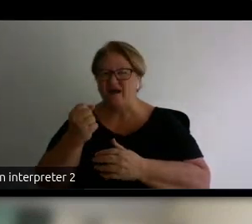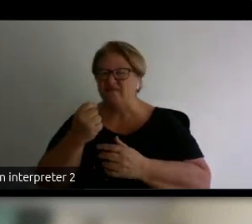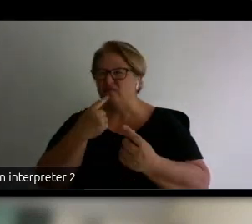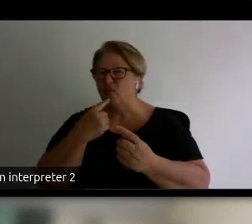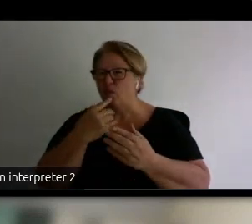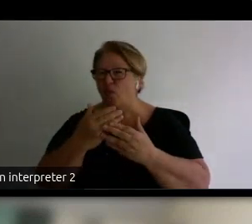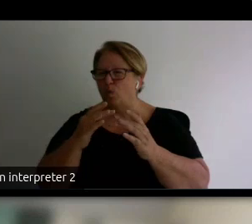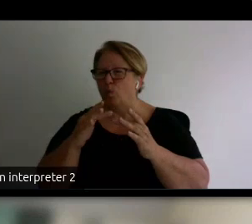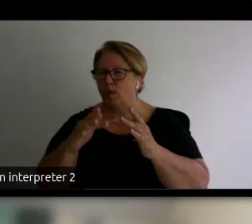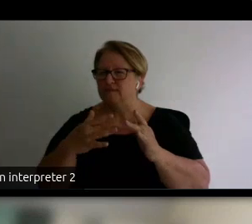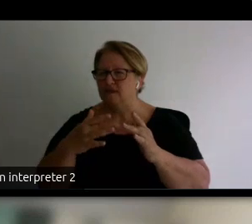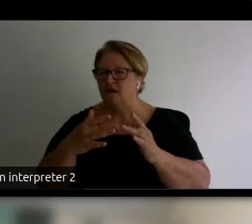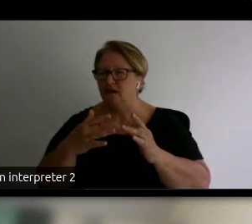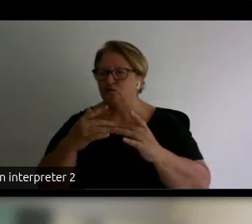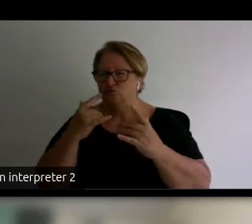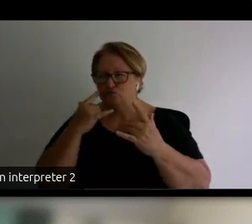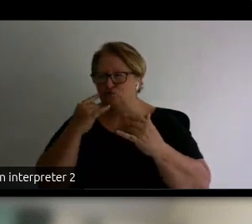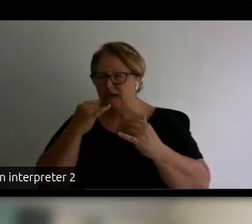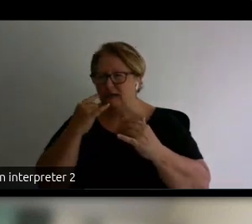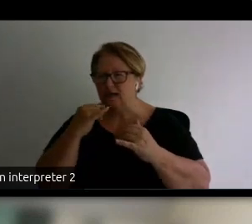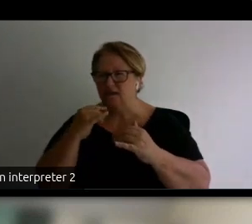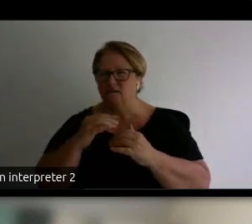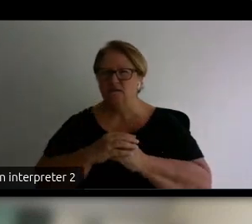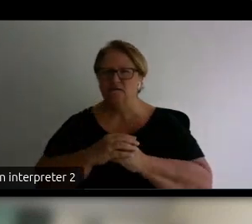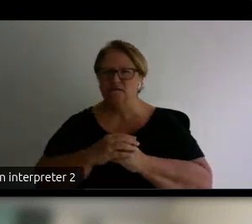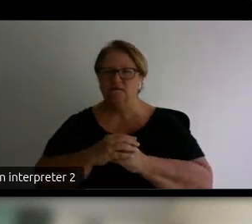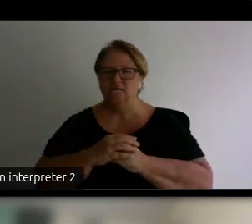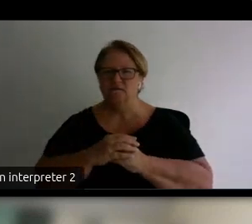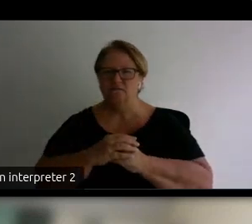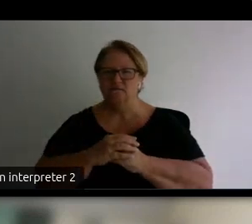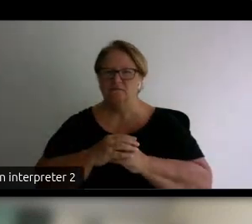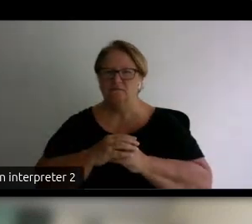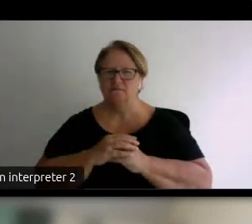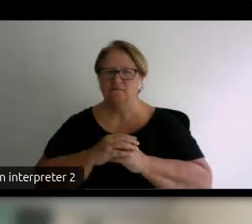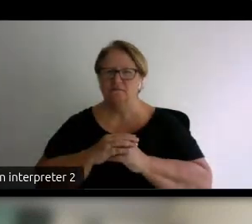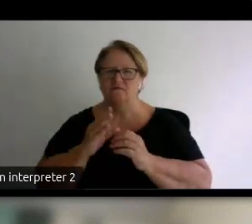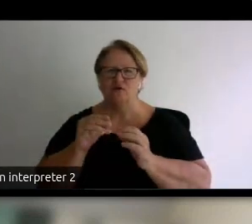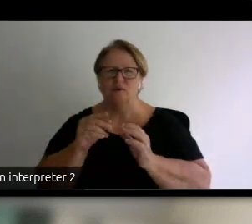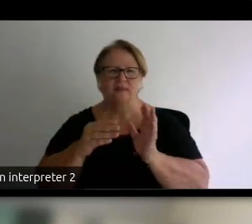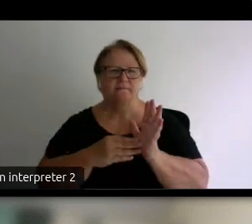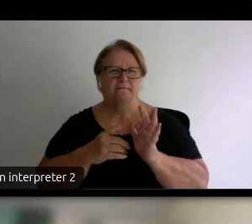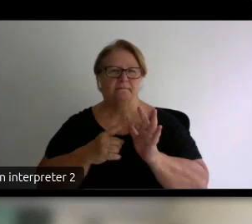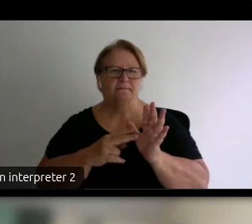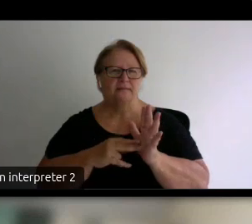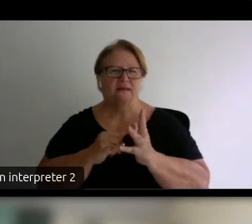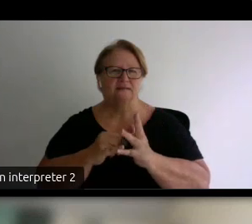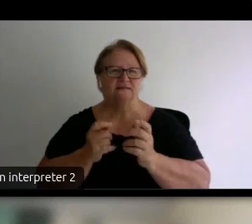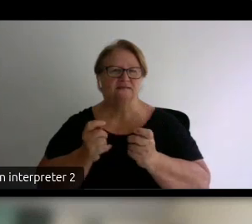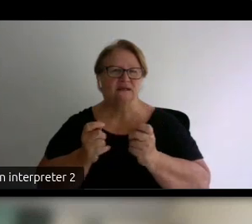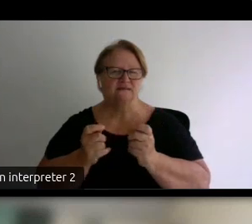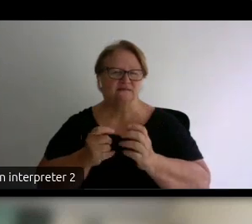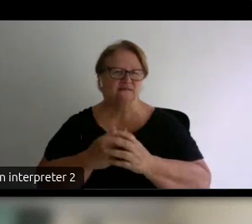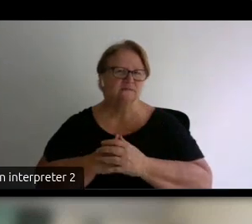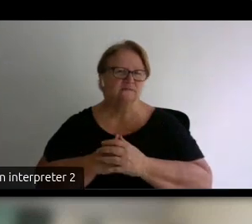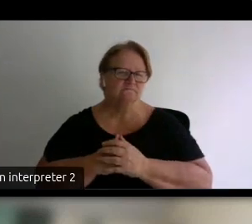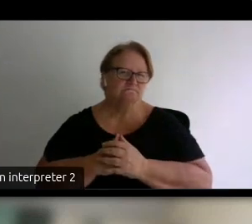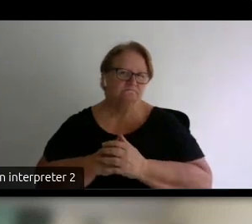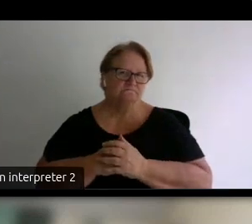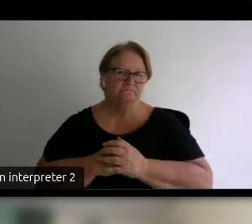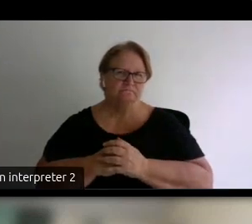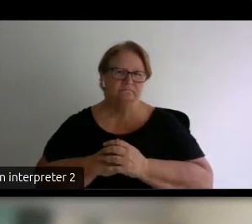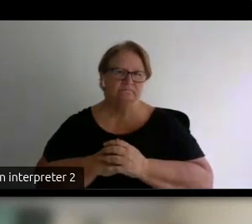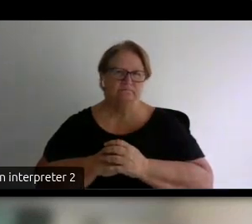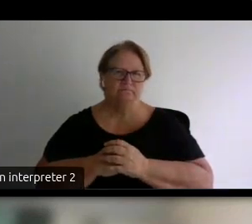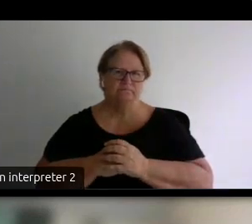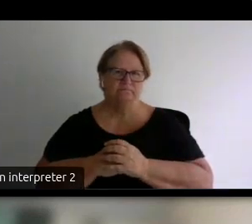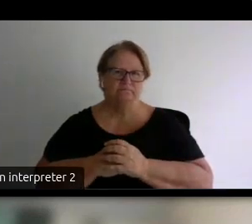um at Legal Aid's website about the um means test that um legal aid applies for funding somebody who